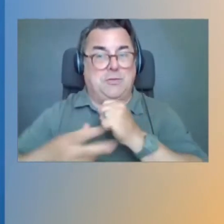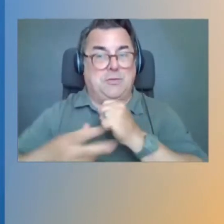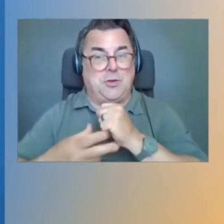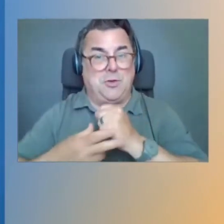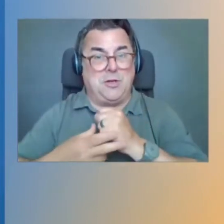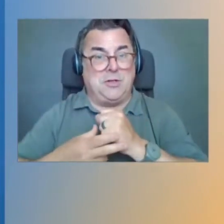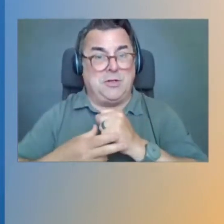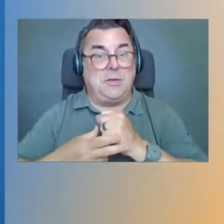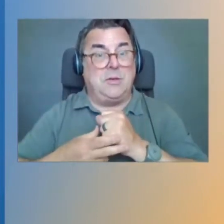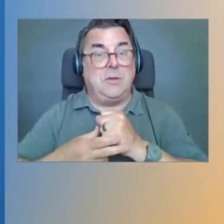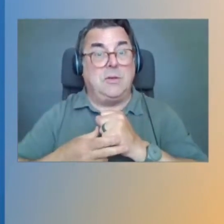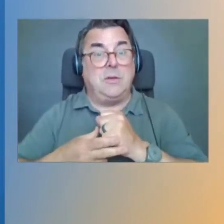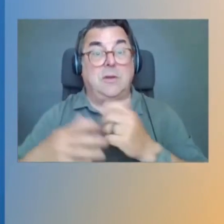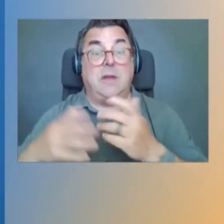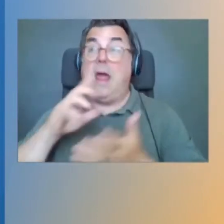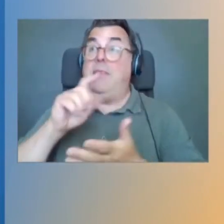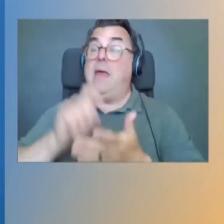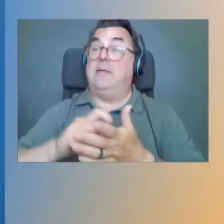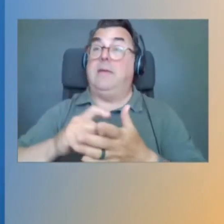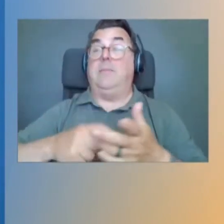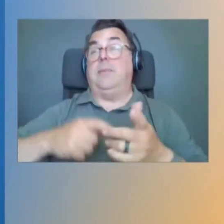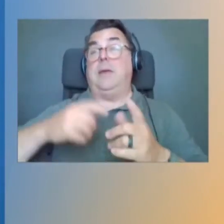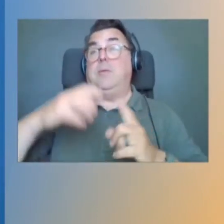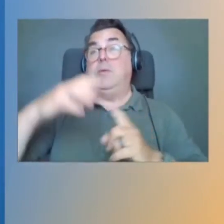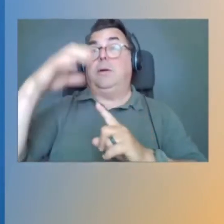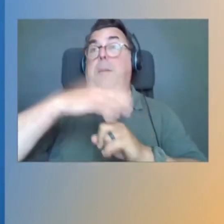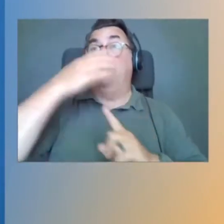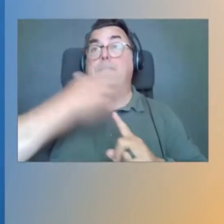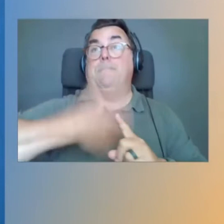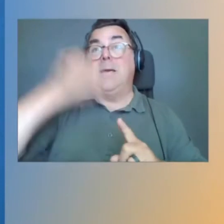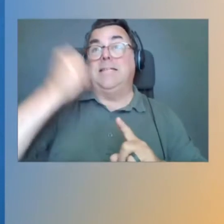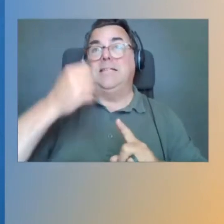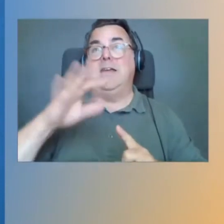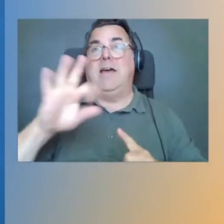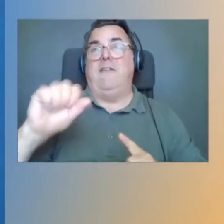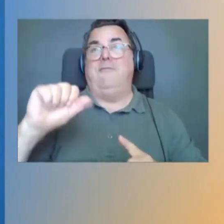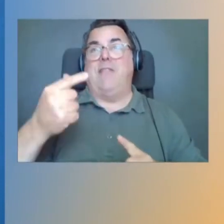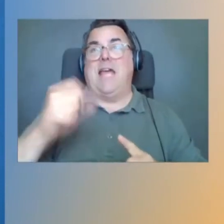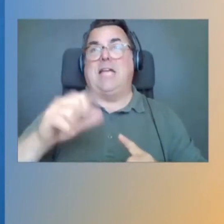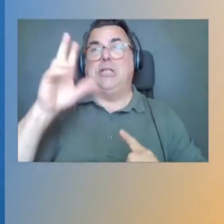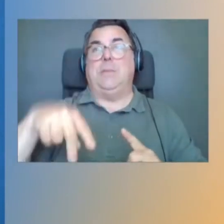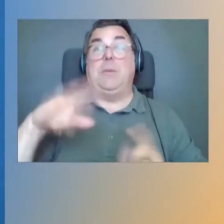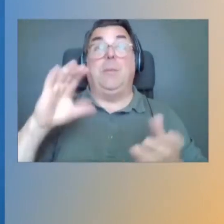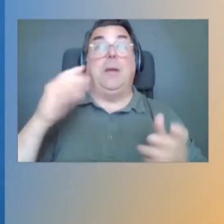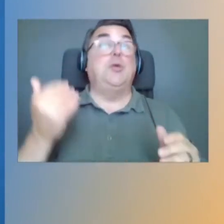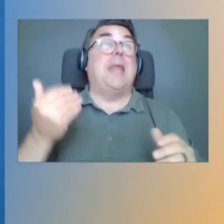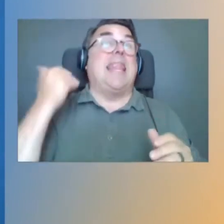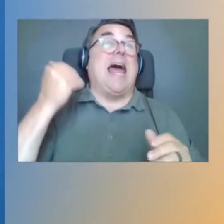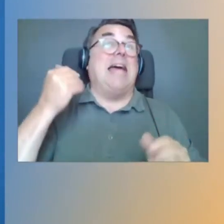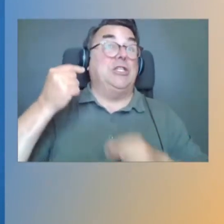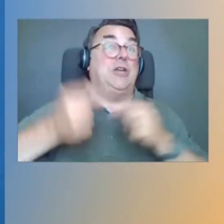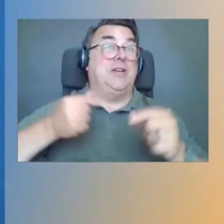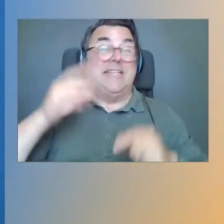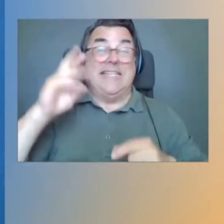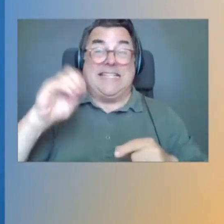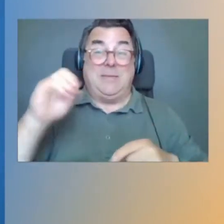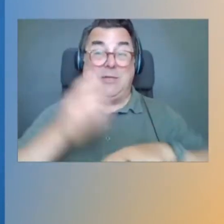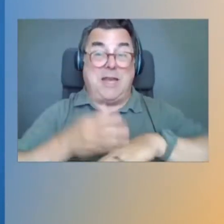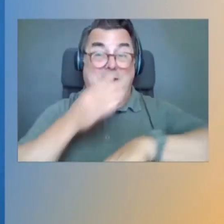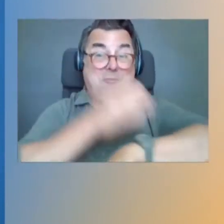at that point in time. So compared to our previous generation flagship products, 60% lower latency, 75% lower latency variability,